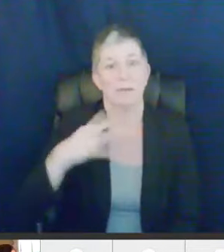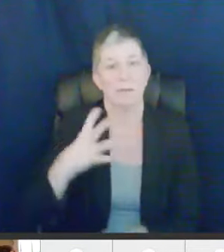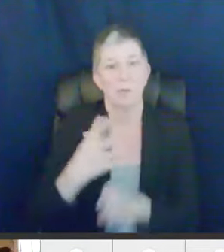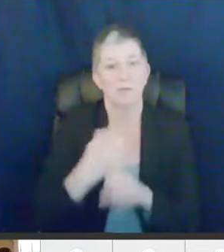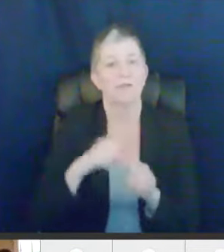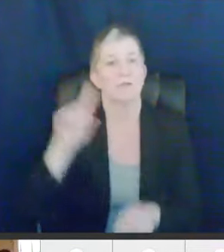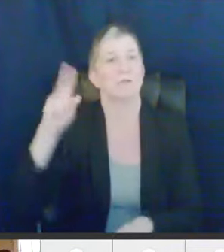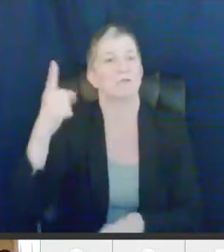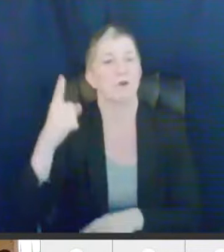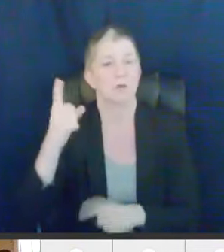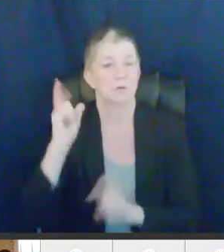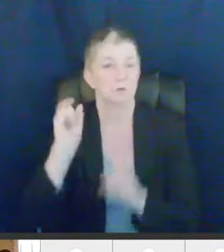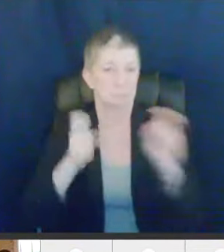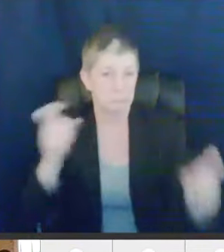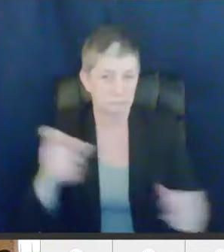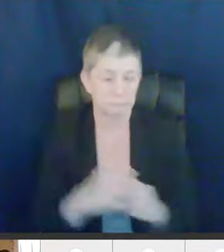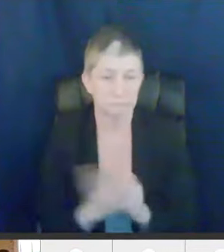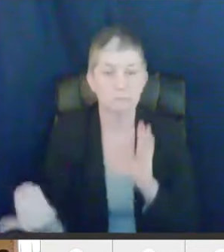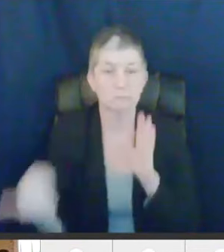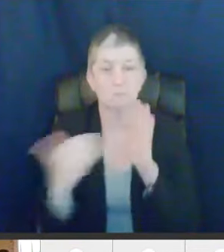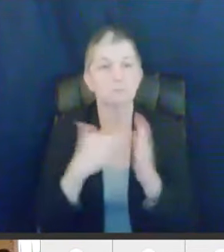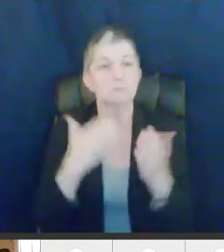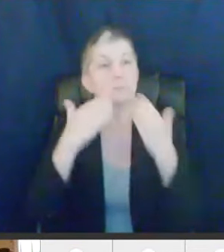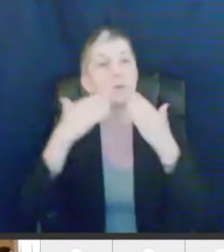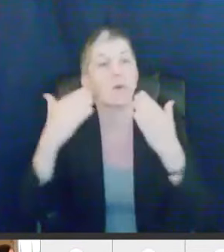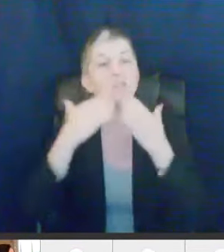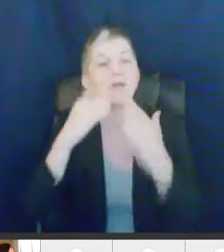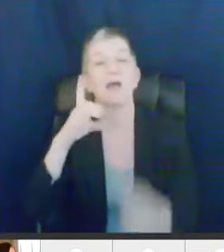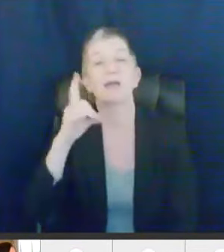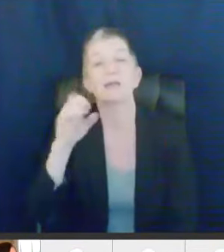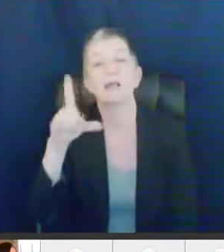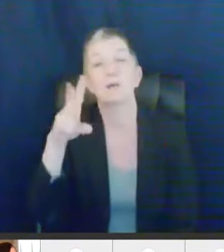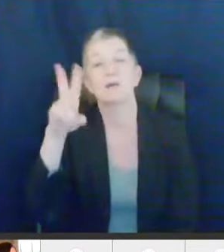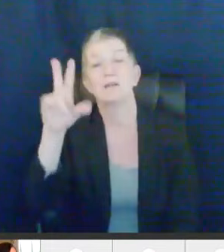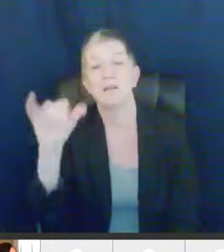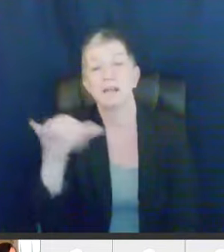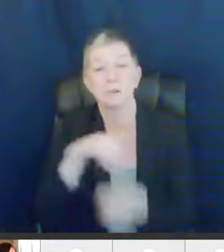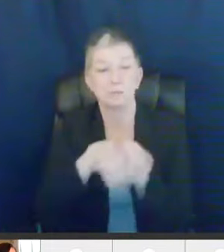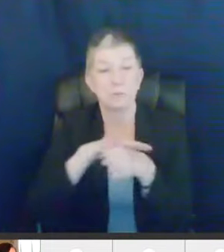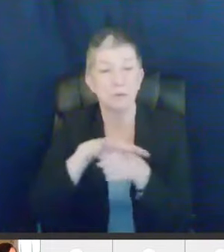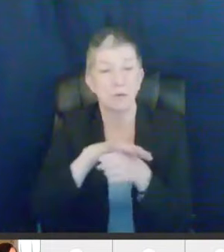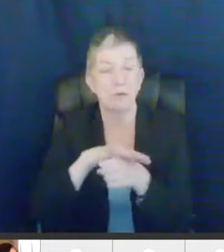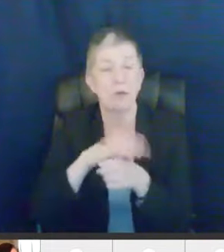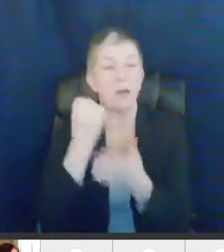once again we look to thank the Delaware Valley Regional Development Fund chaired